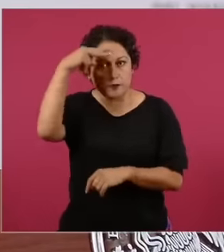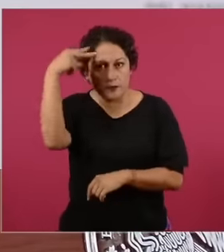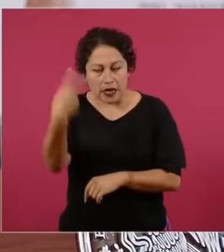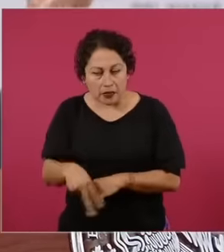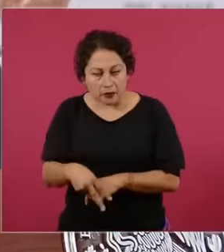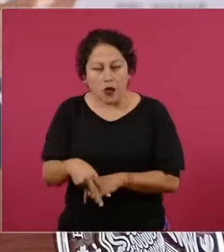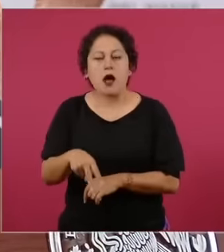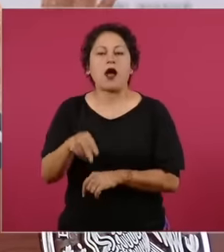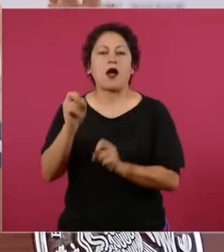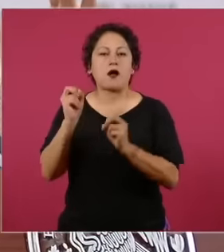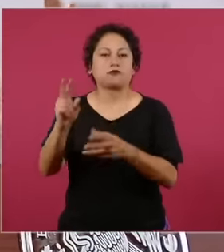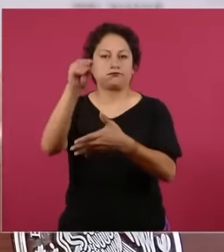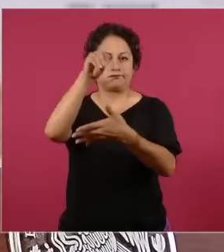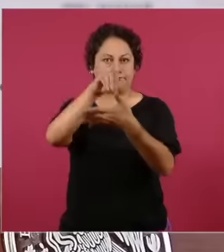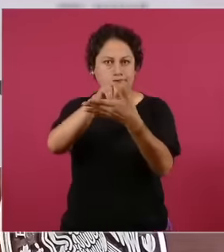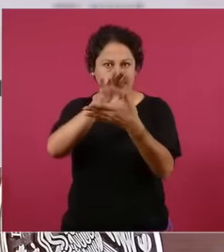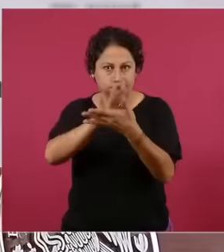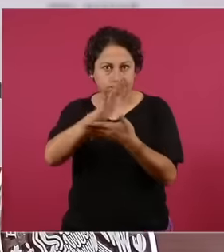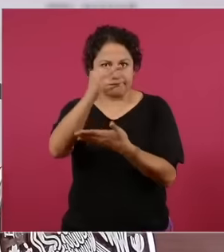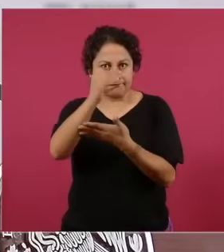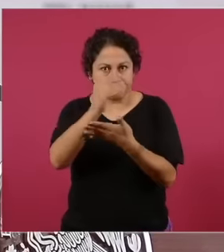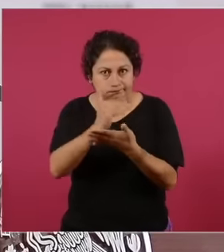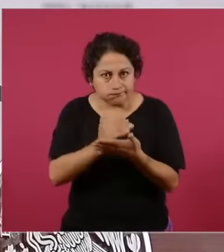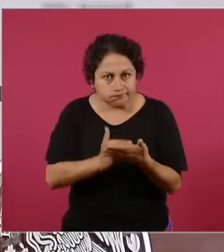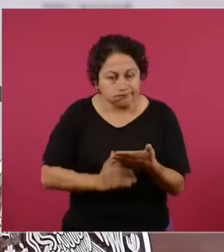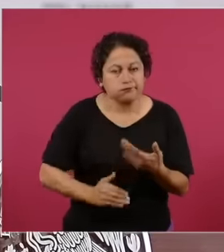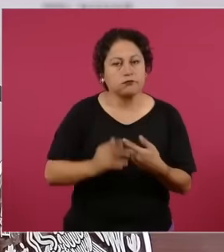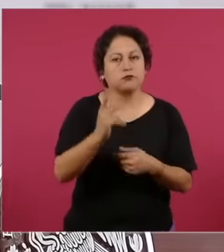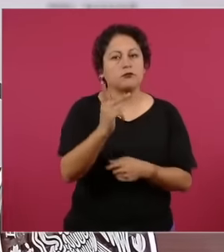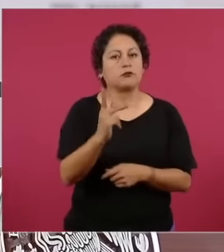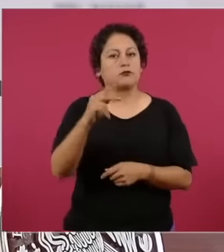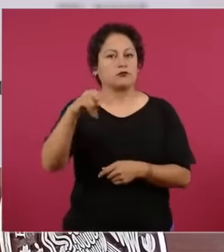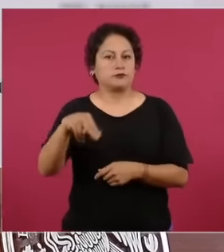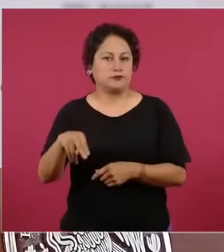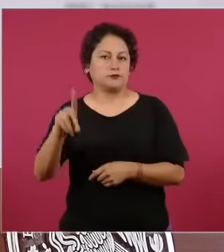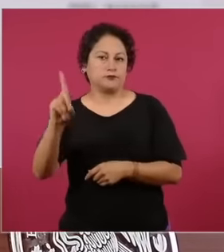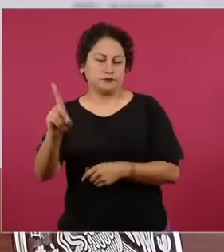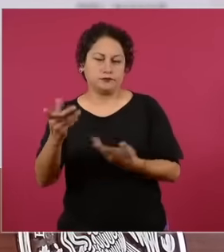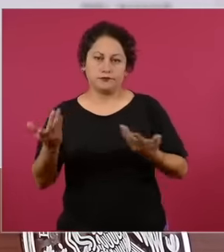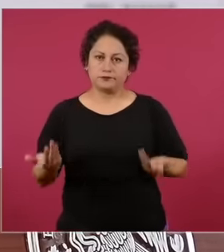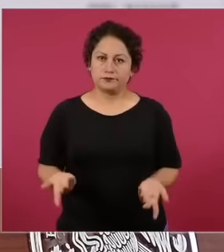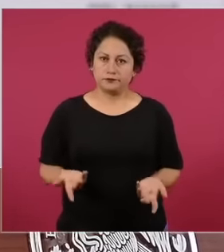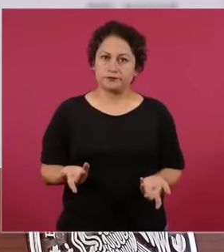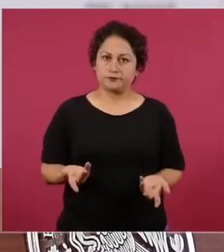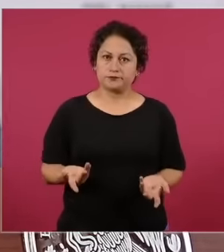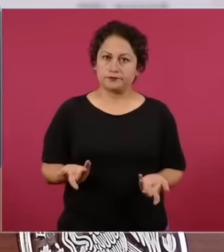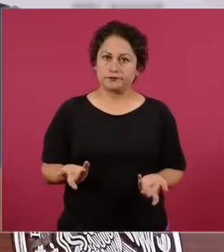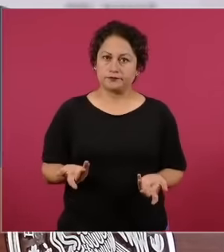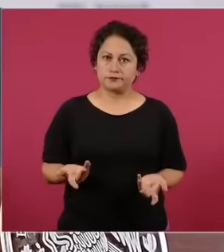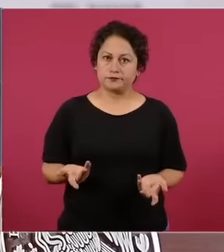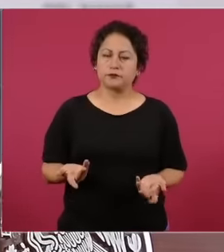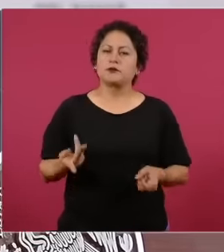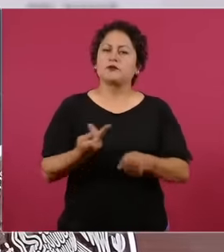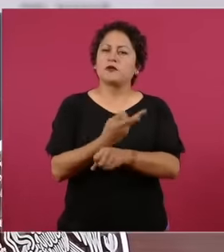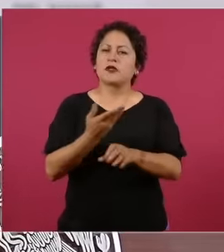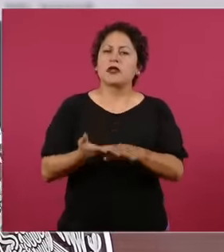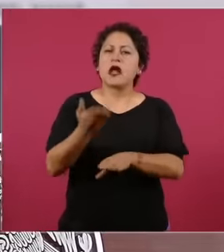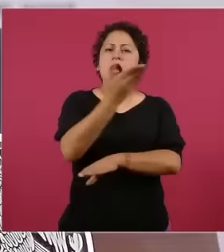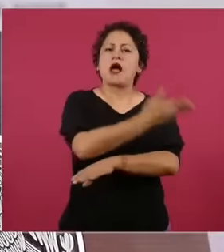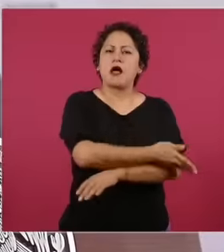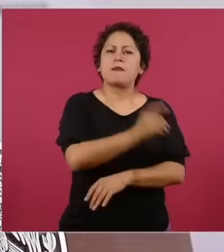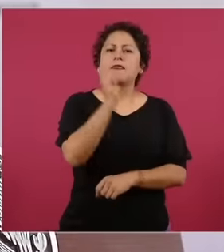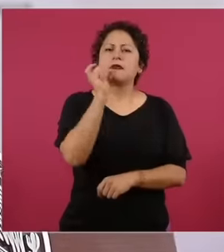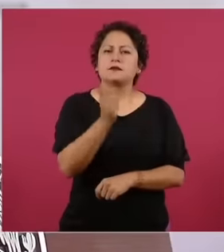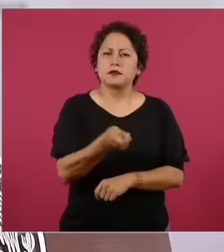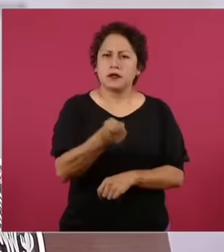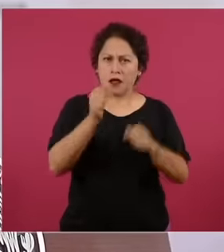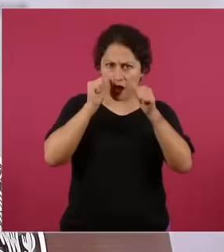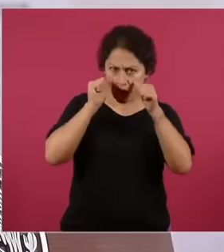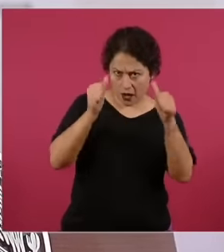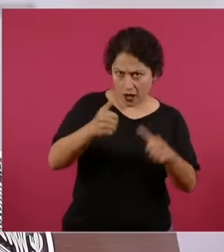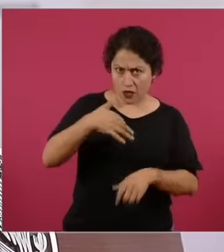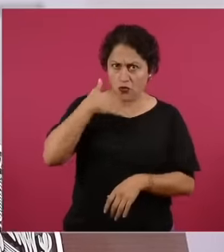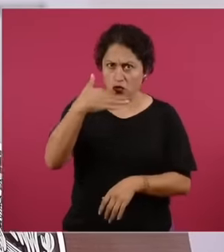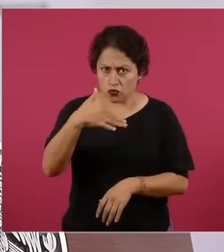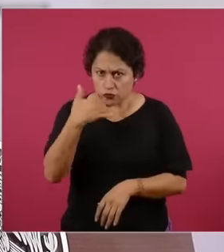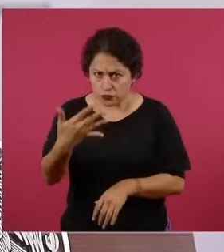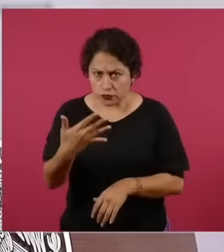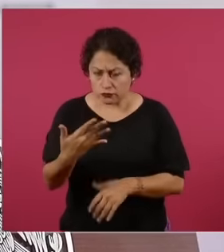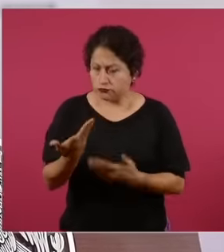they on the contrary promoted corruption they are accomplices of the looting that took place in